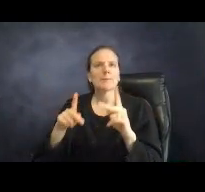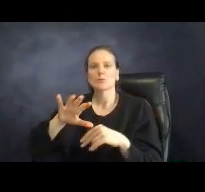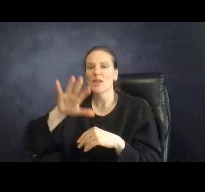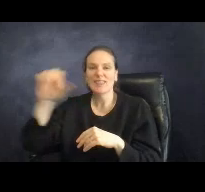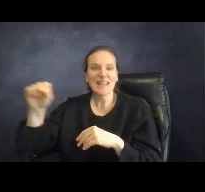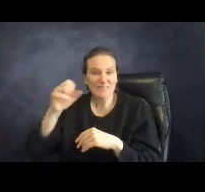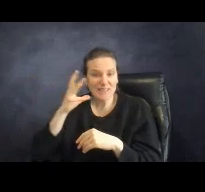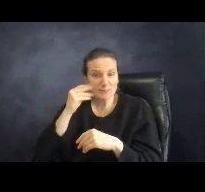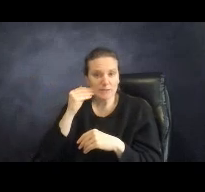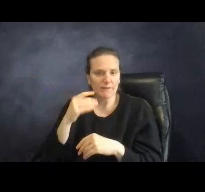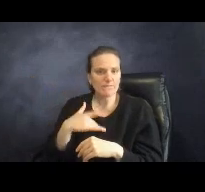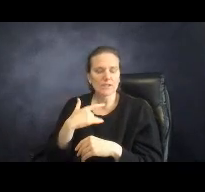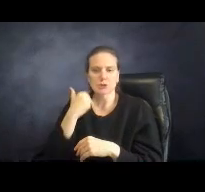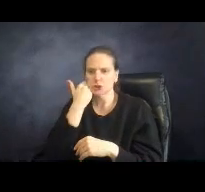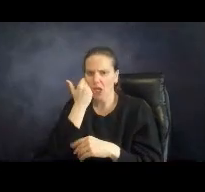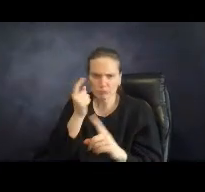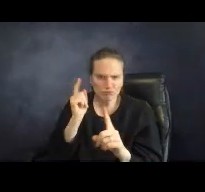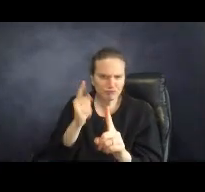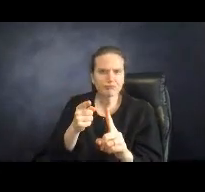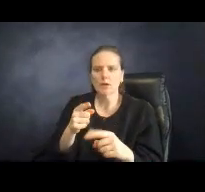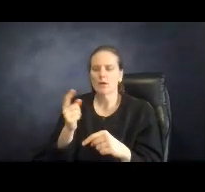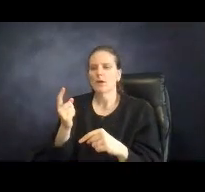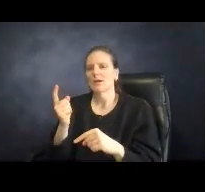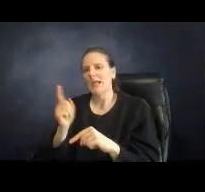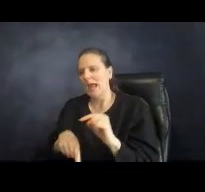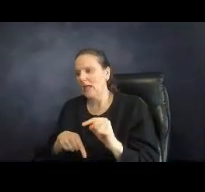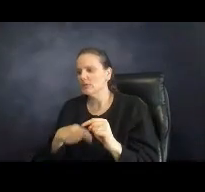with me feeling shamed or feeling like they can't or feeling judged.